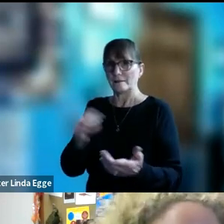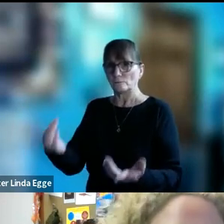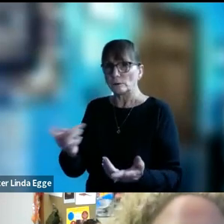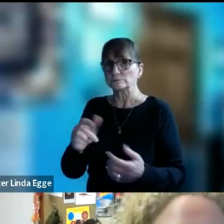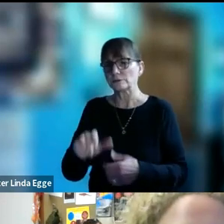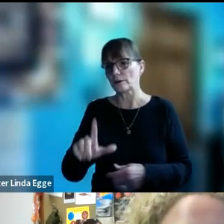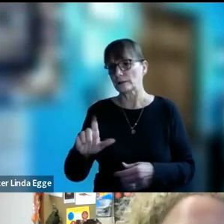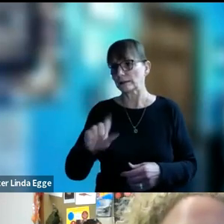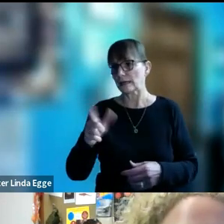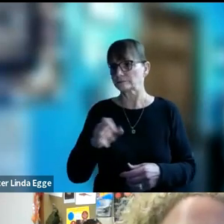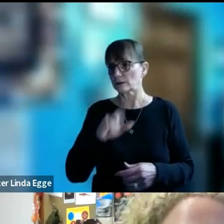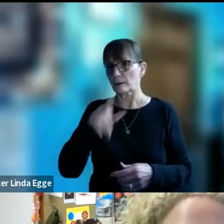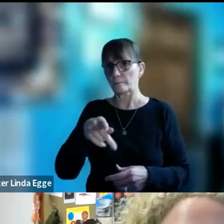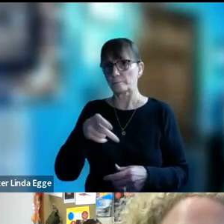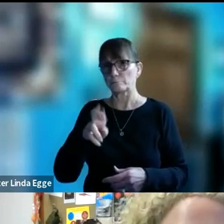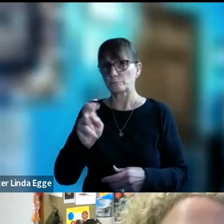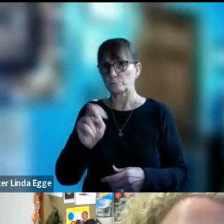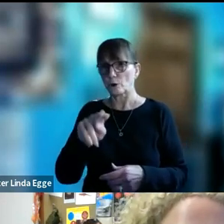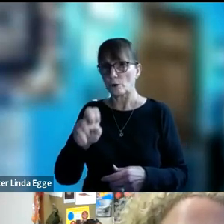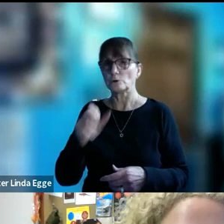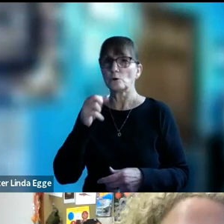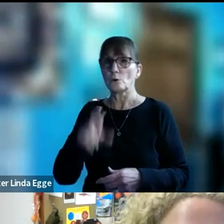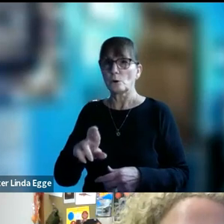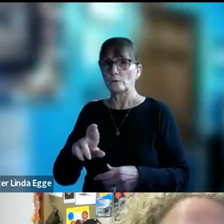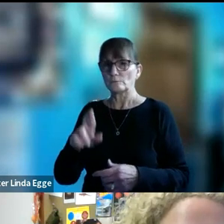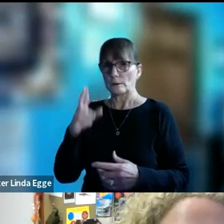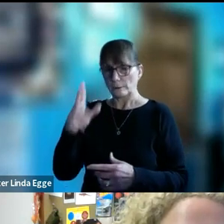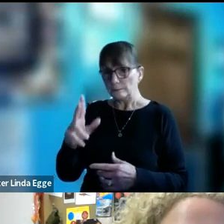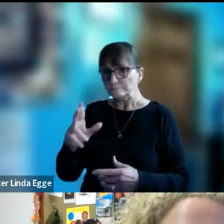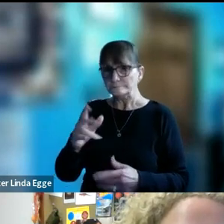doesn't work for my psychosis but alcohol does, you know.